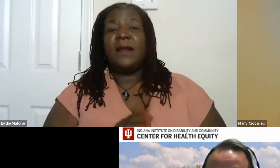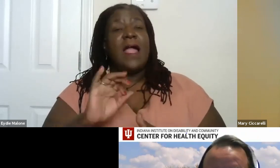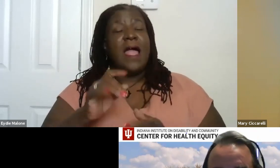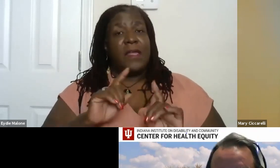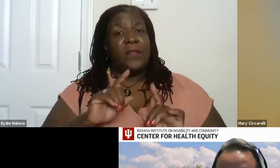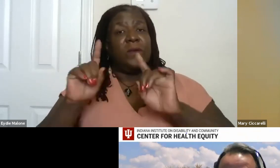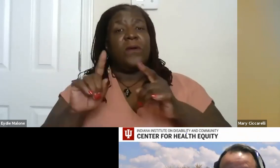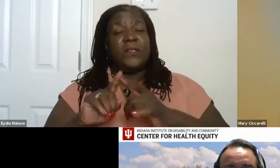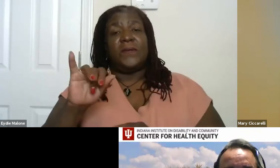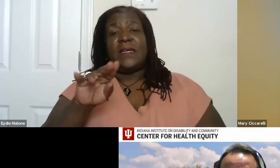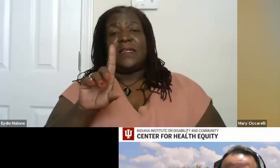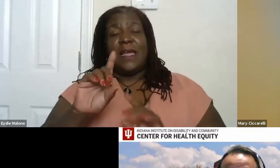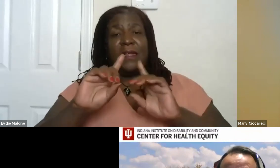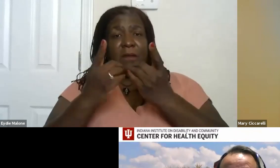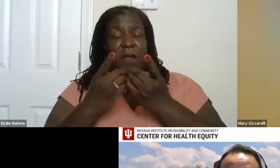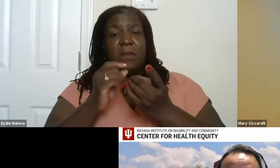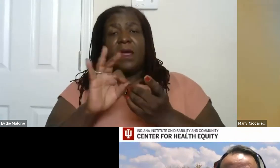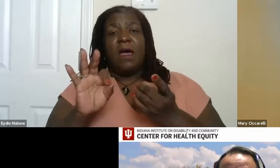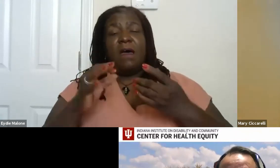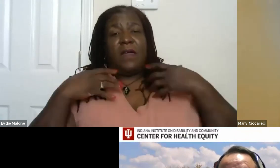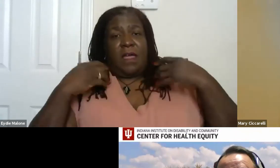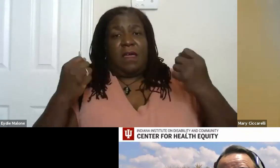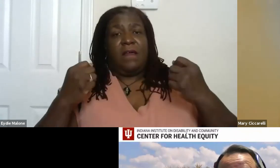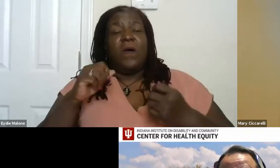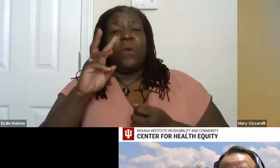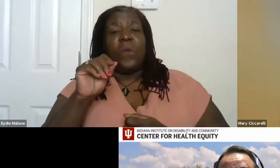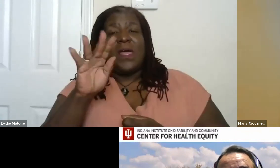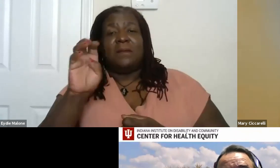to help you with that. MATT NORRIS: Great. And then one last question: